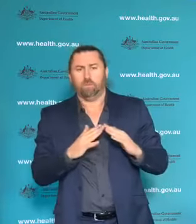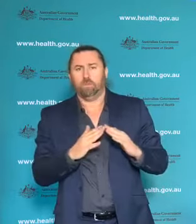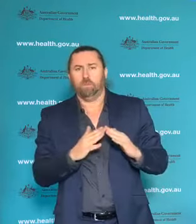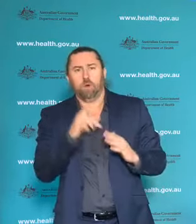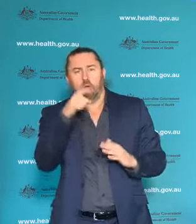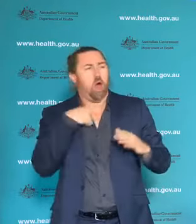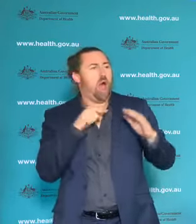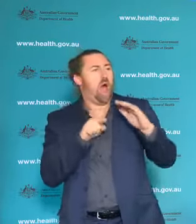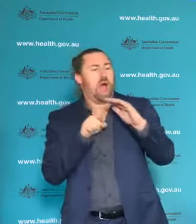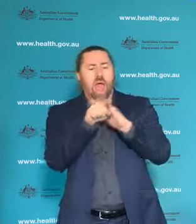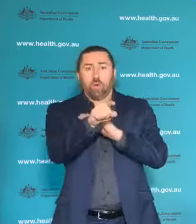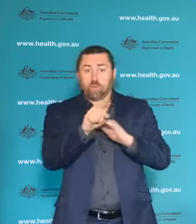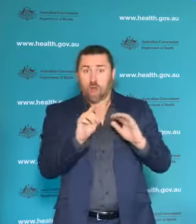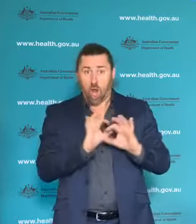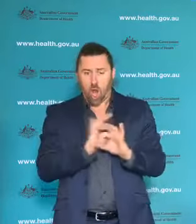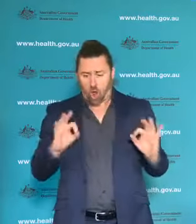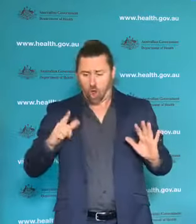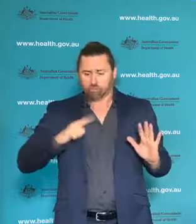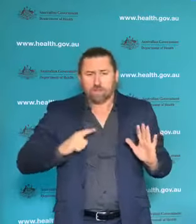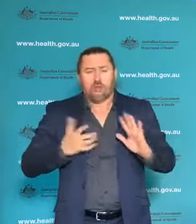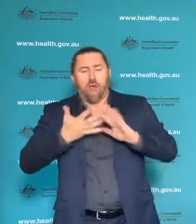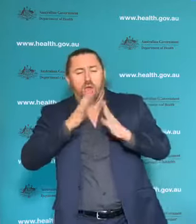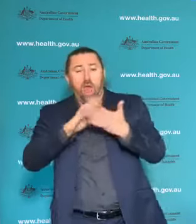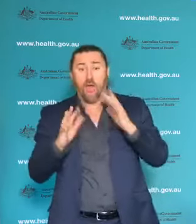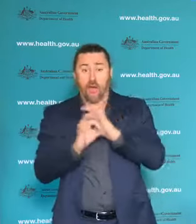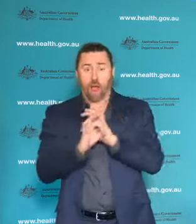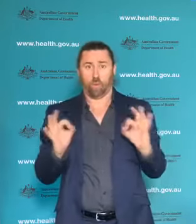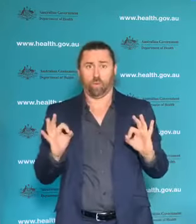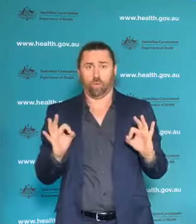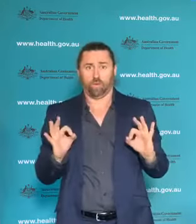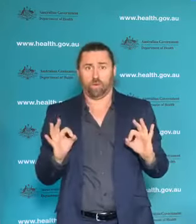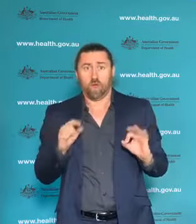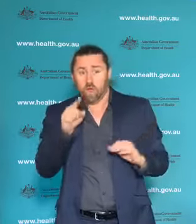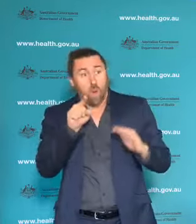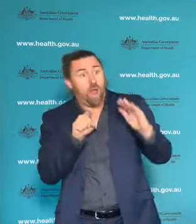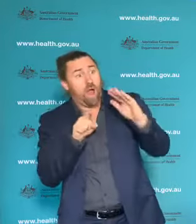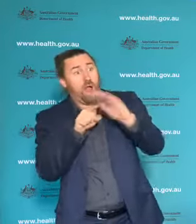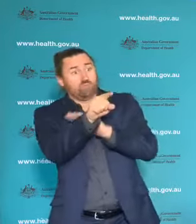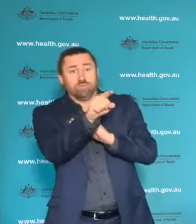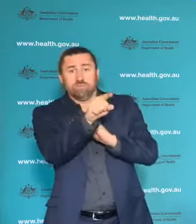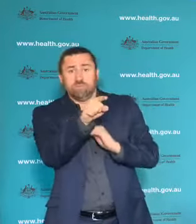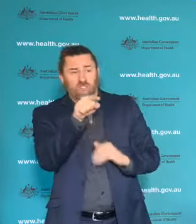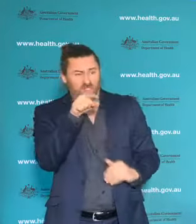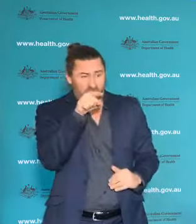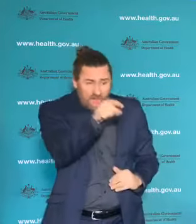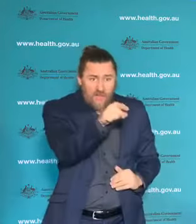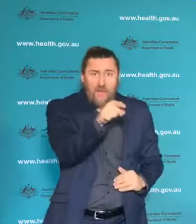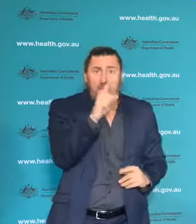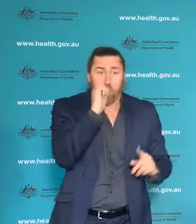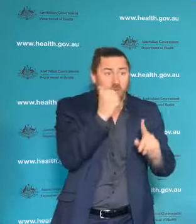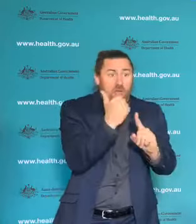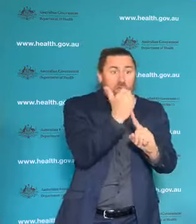your home for any reason. Anyone who leaves their home is making a life or death decision on